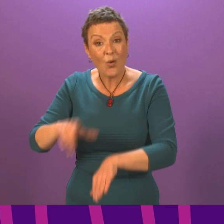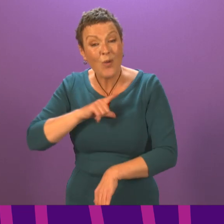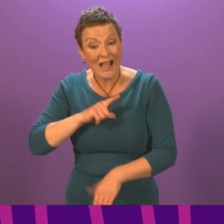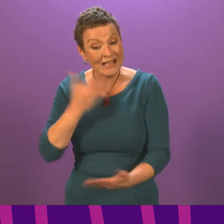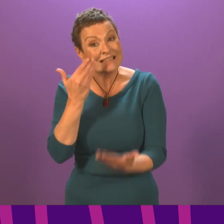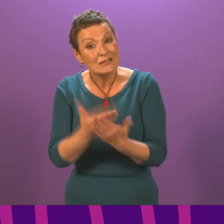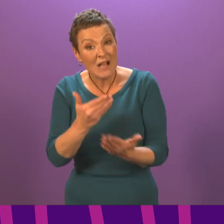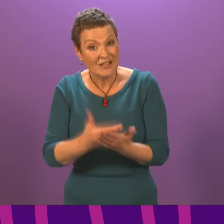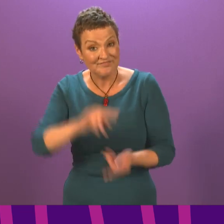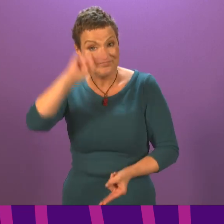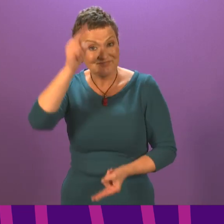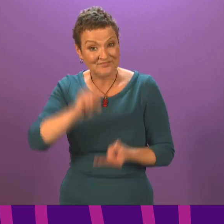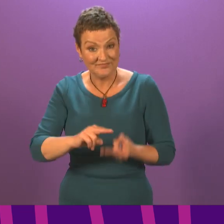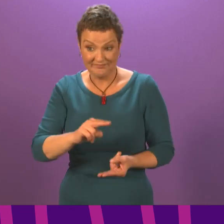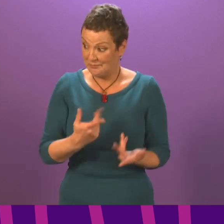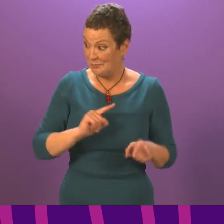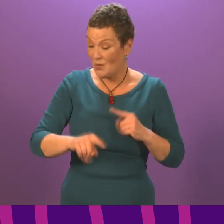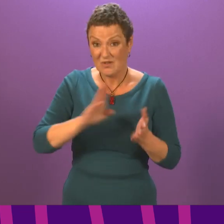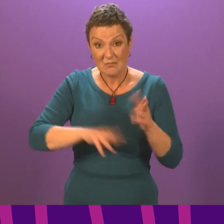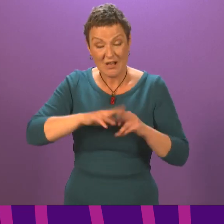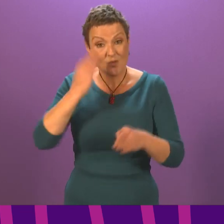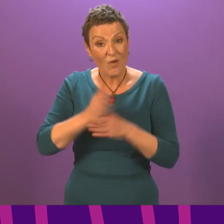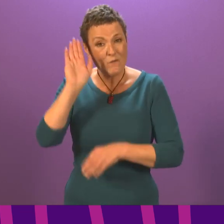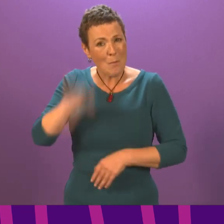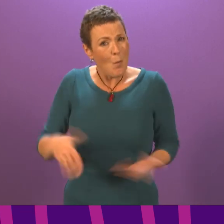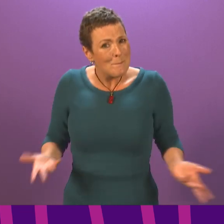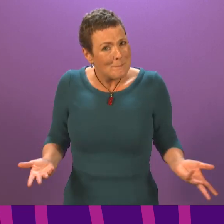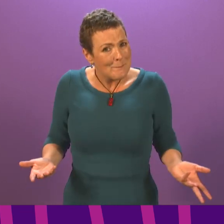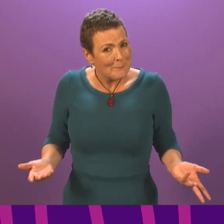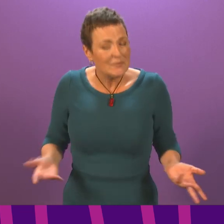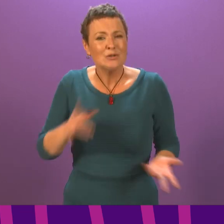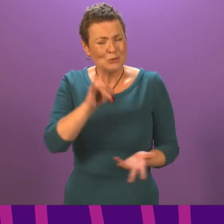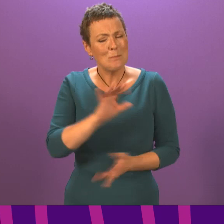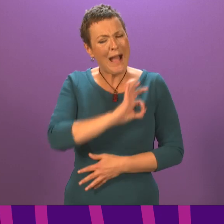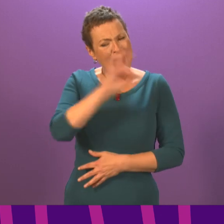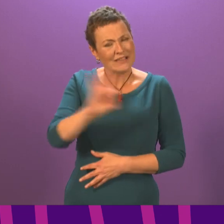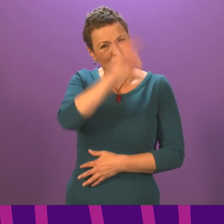What further support will be provided to get those services for children and their working